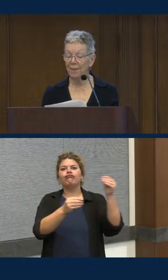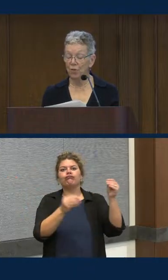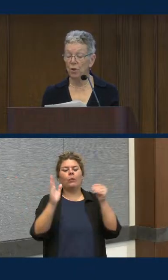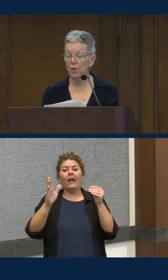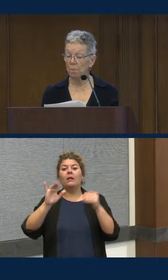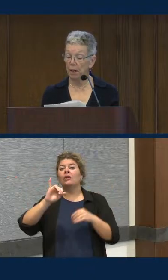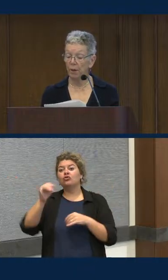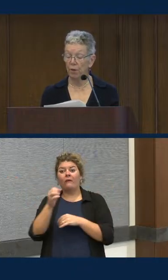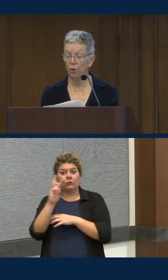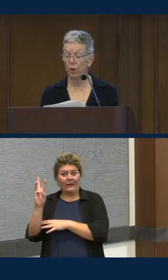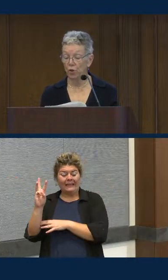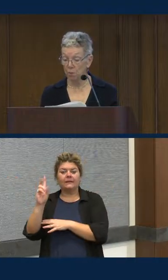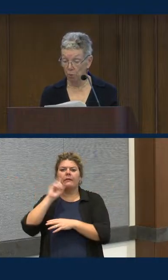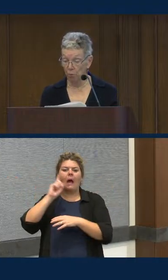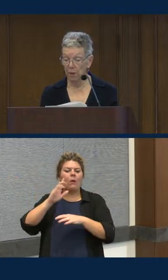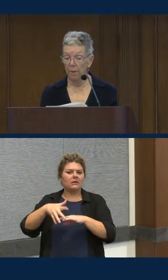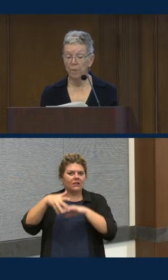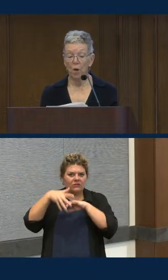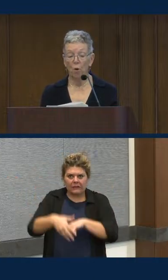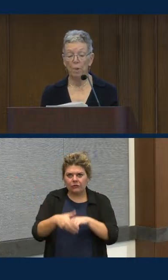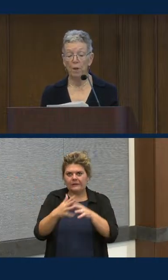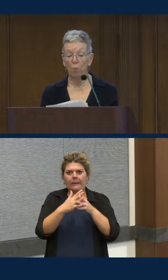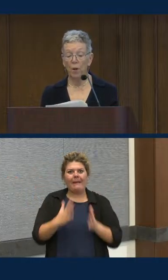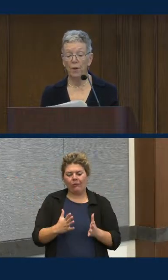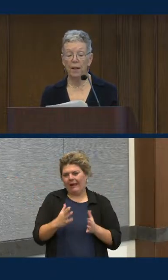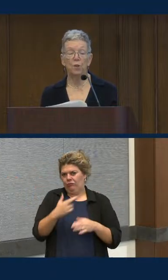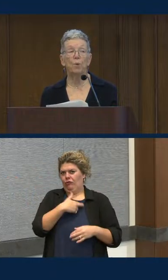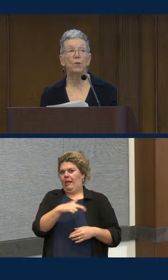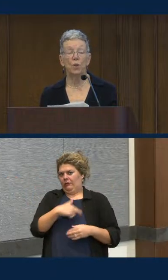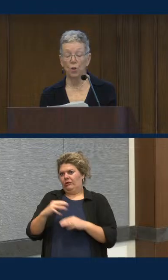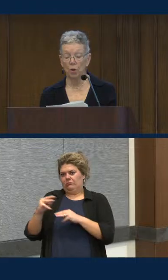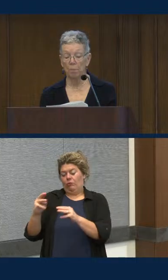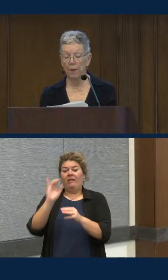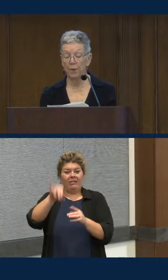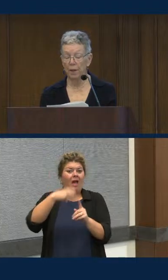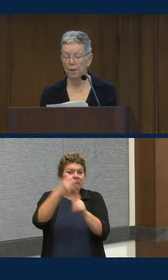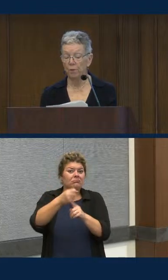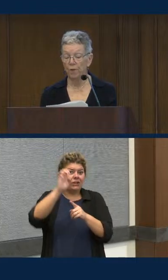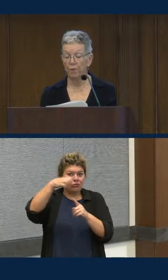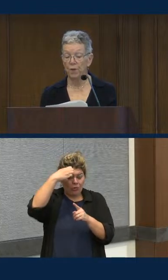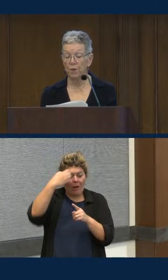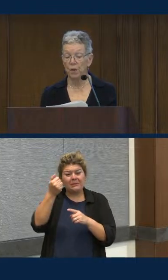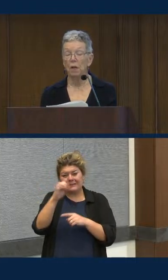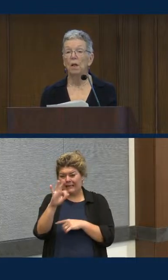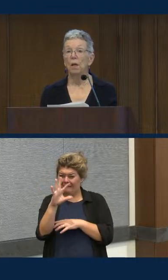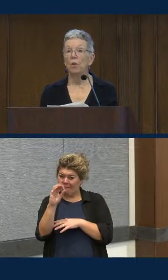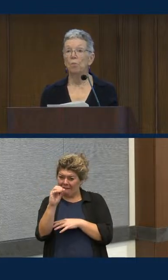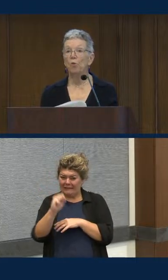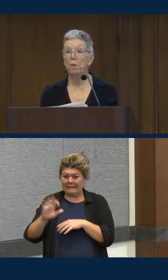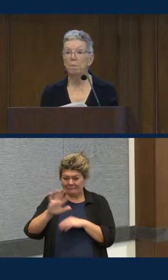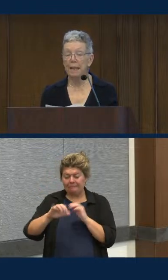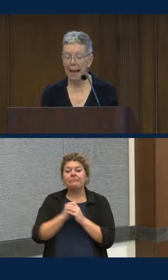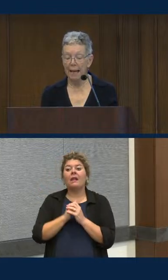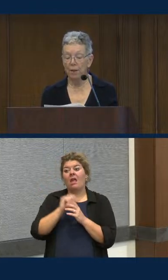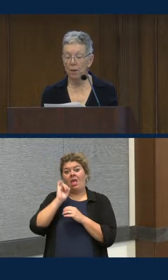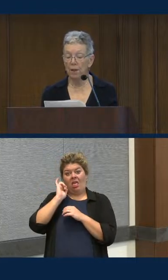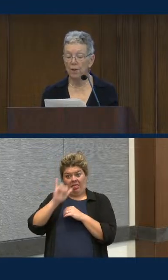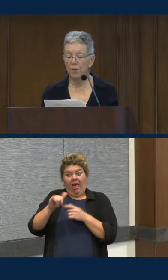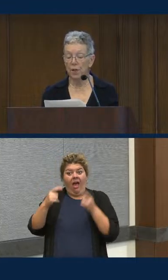movement, albeit one that had